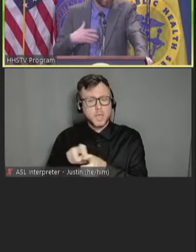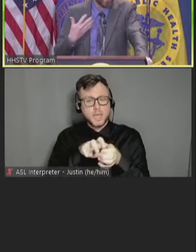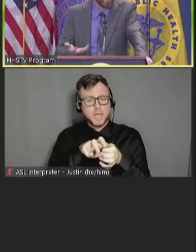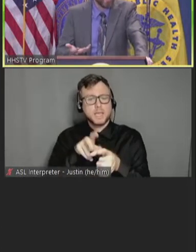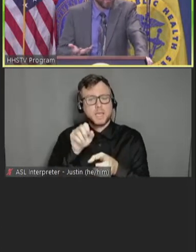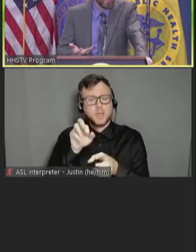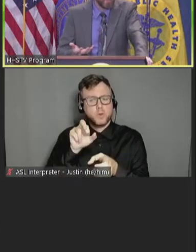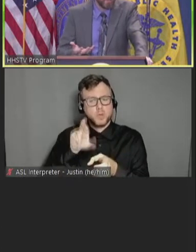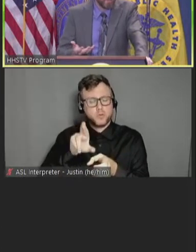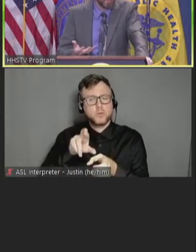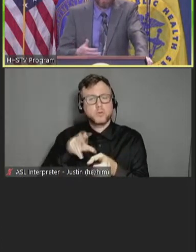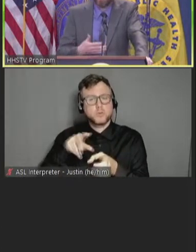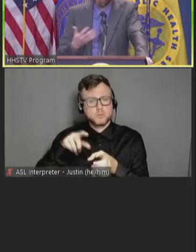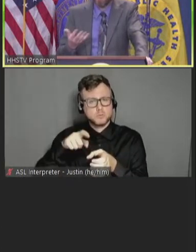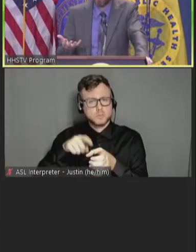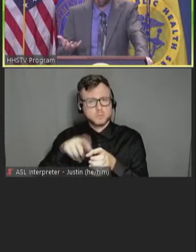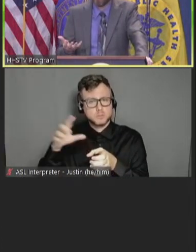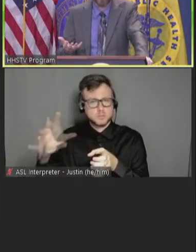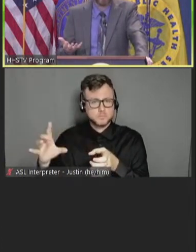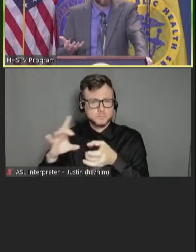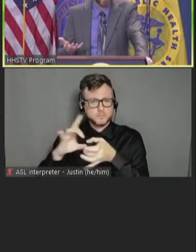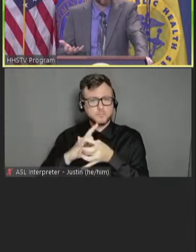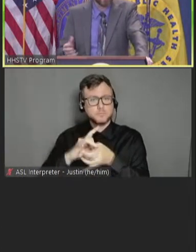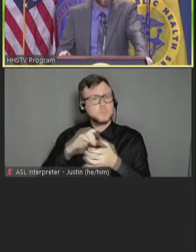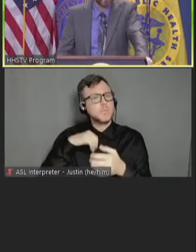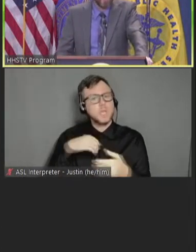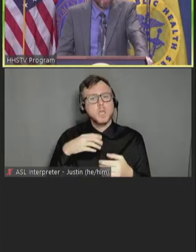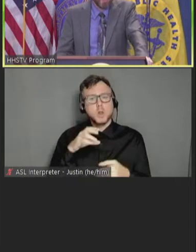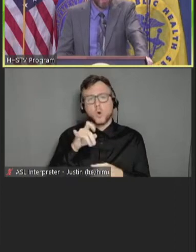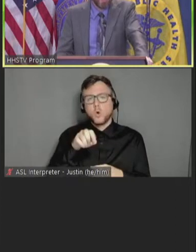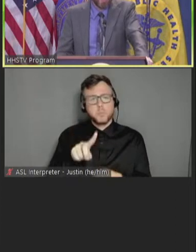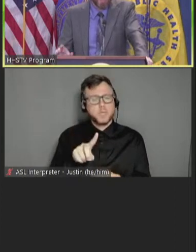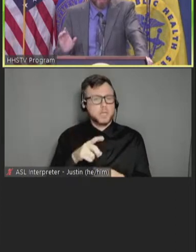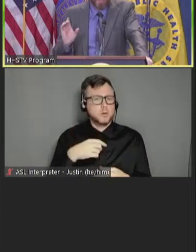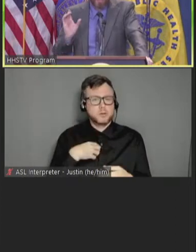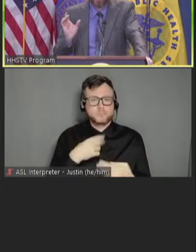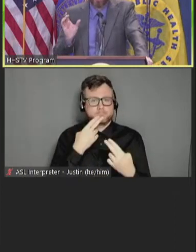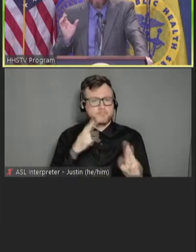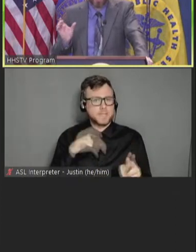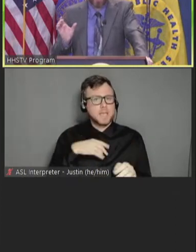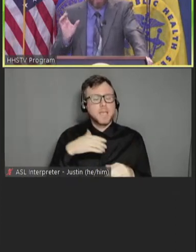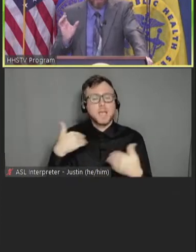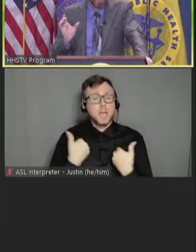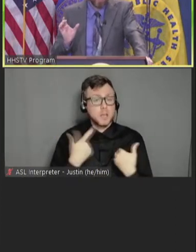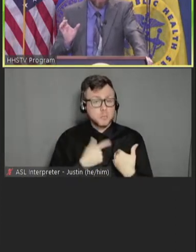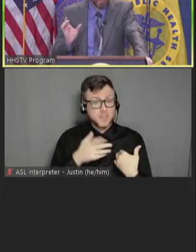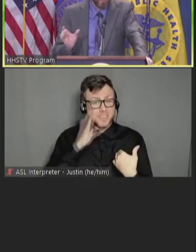you put them into, again, opioid-naive animals, that antigen actually inhibited the ability